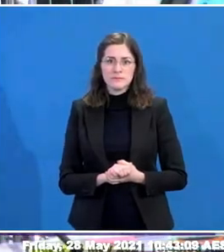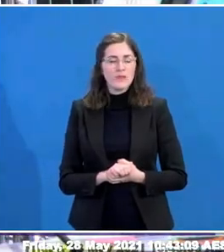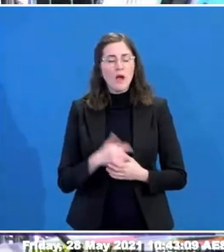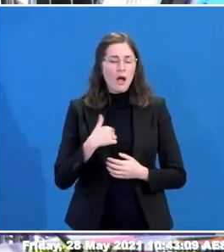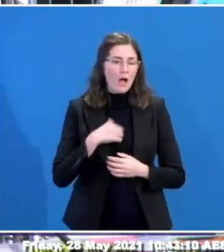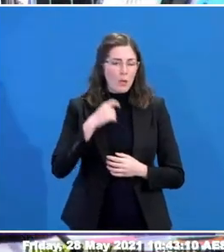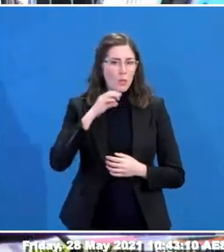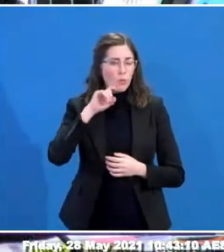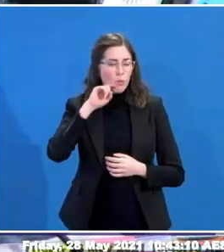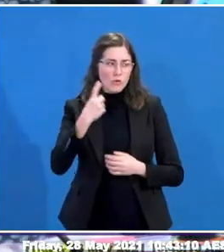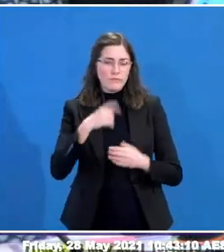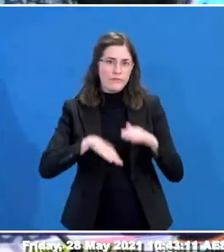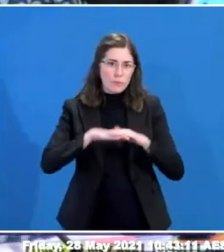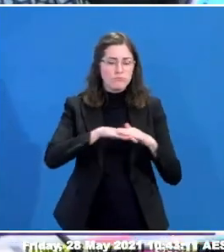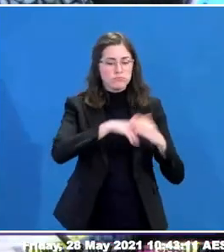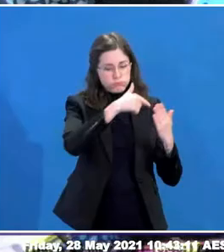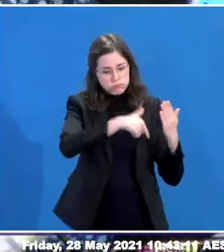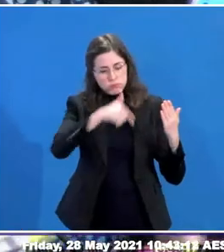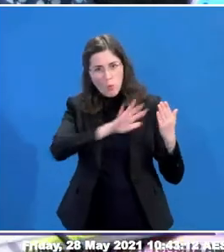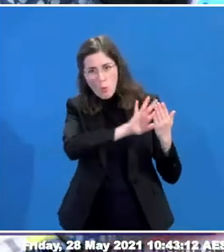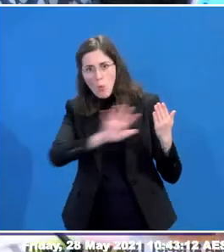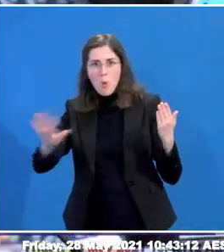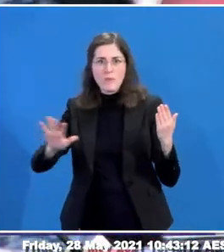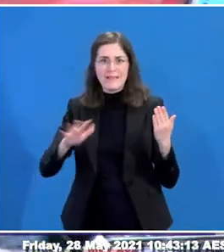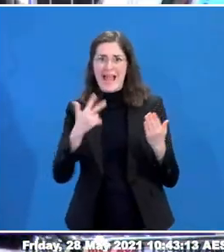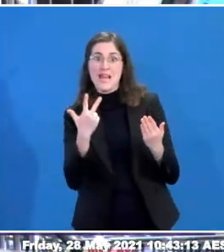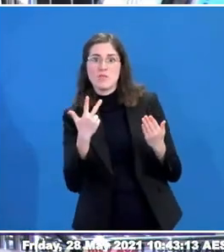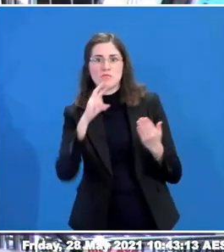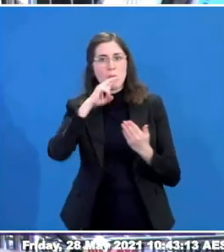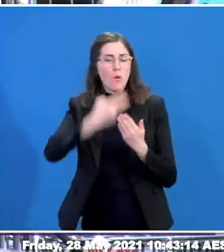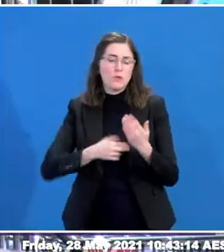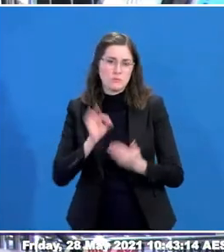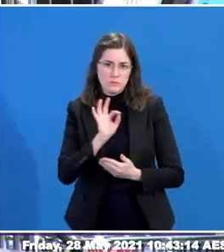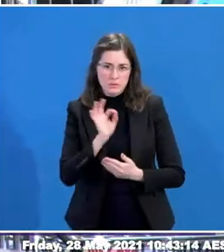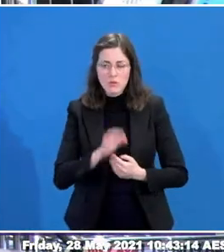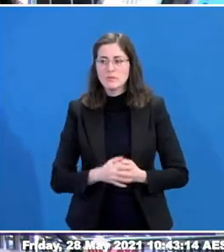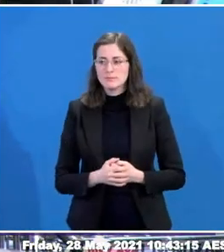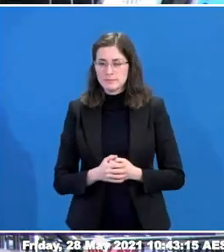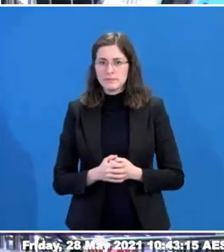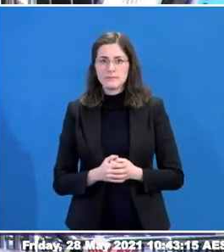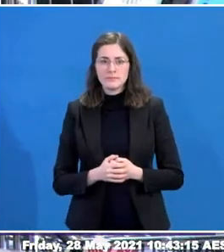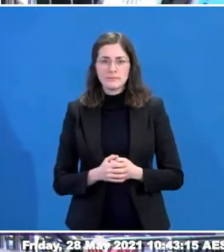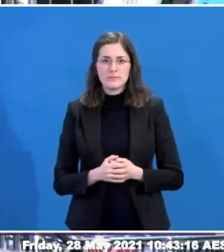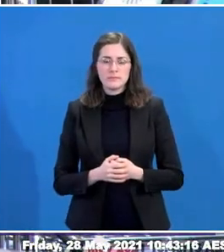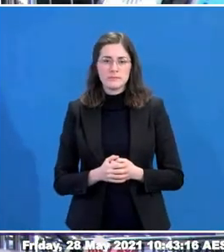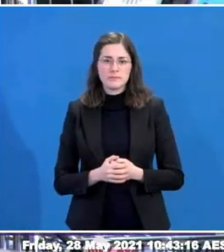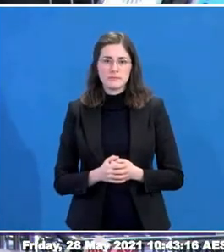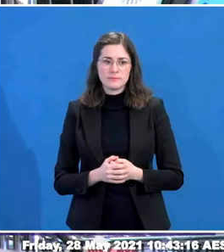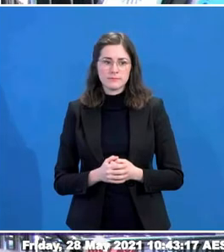reports, and you've described them in your statement which I took you to